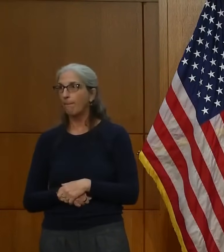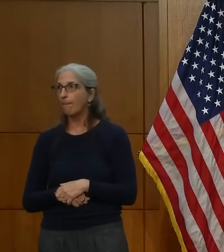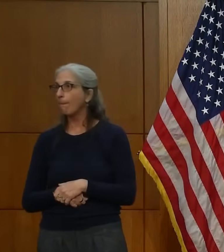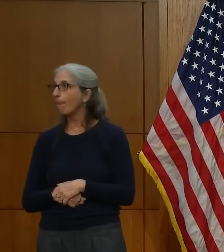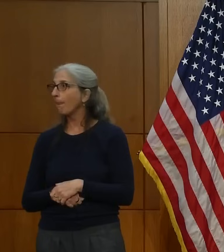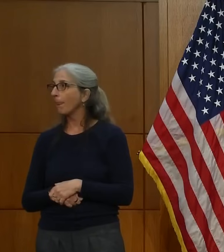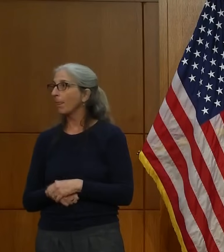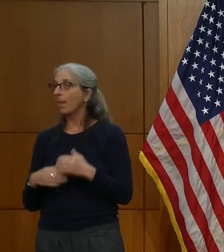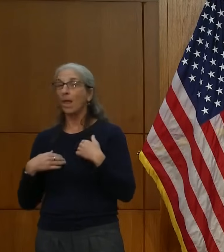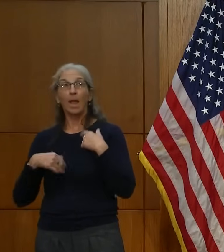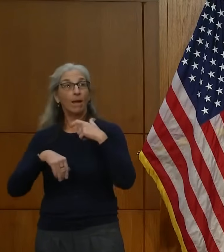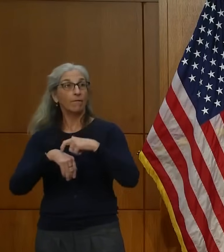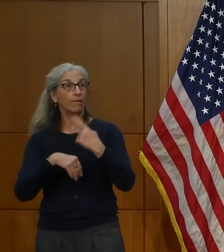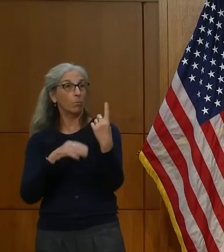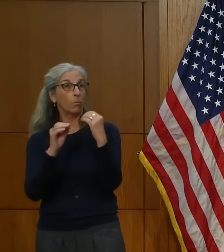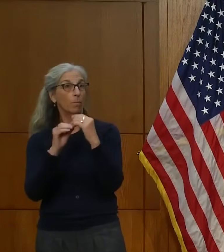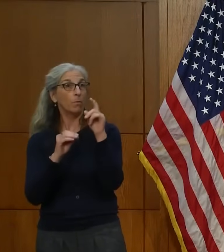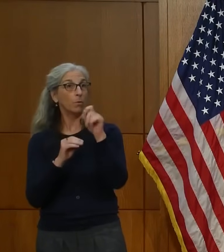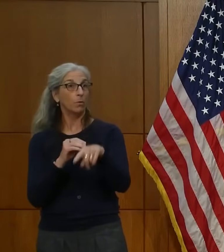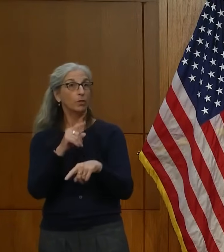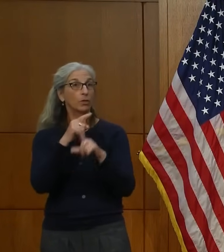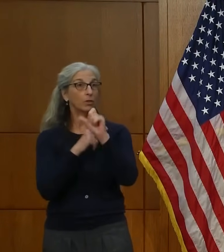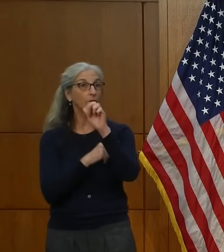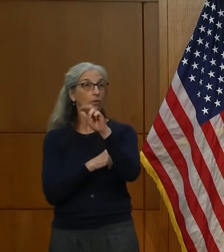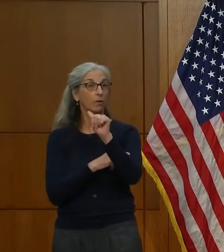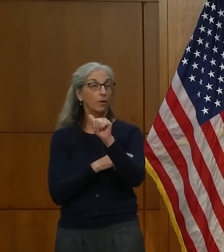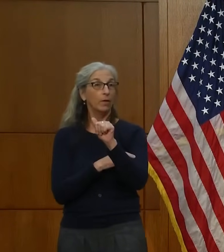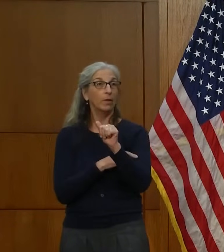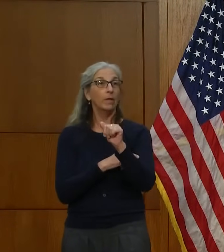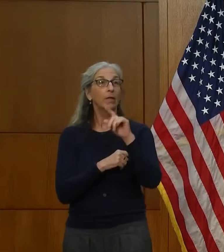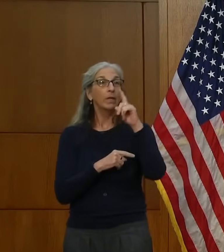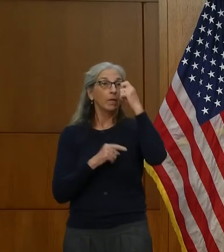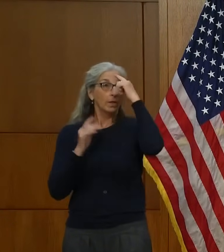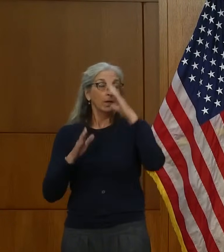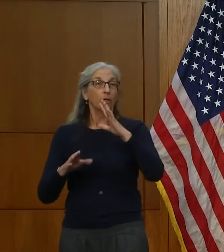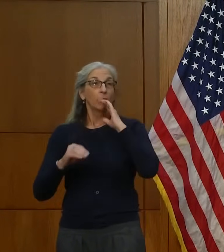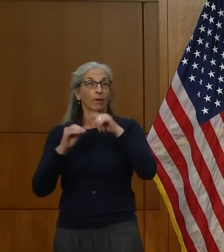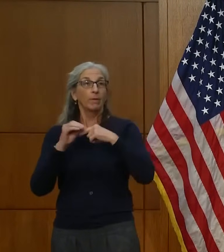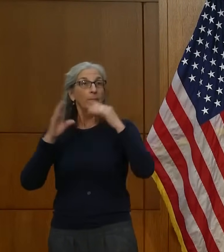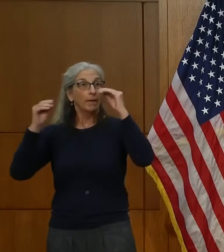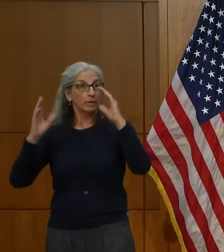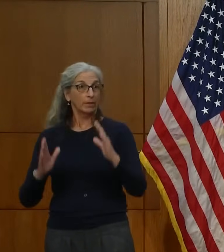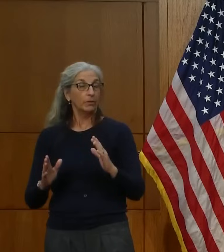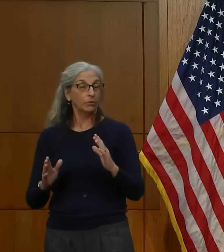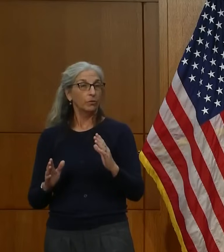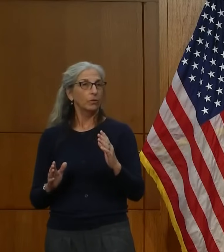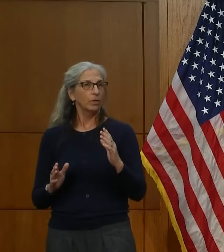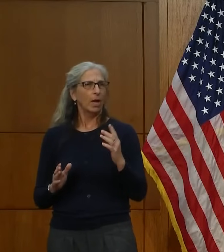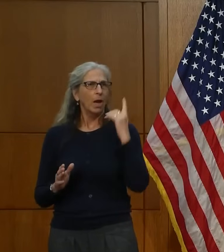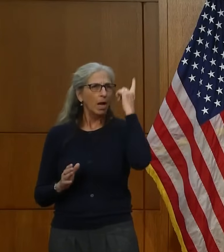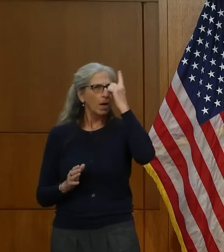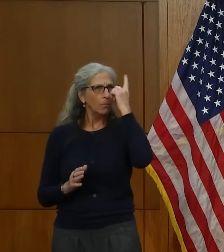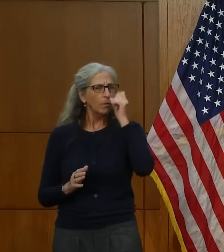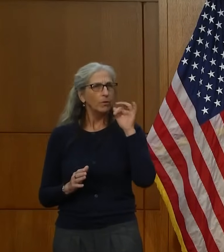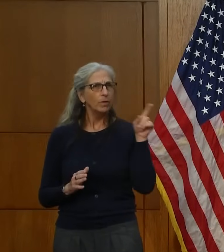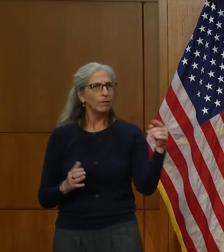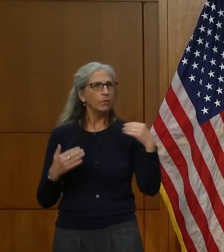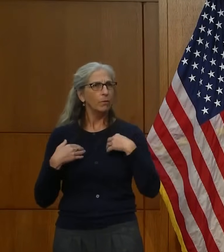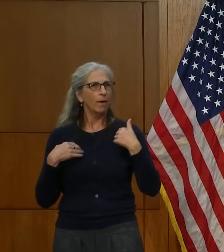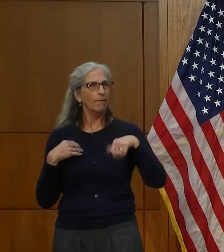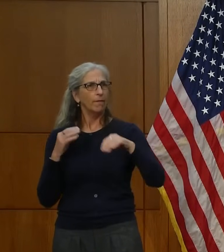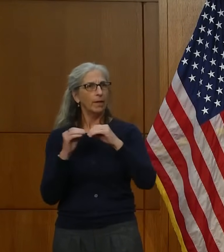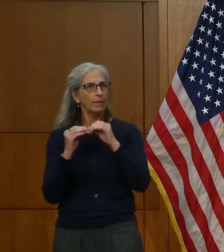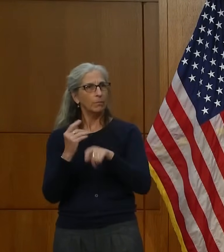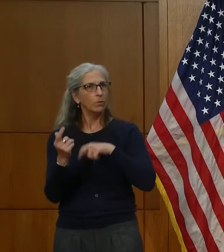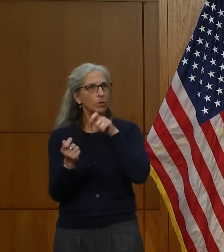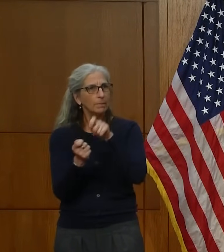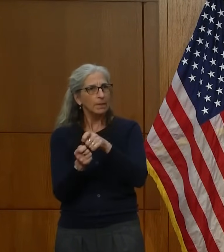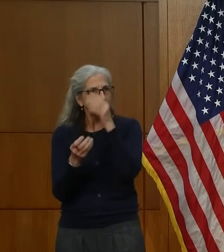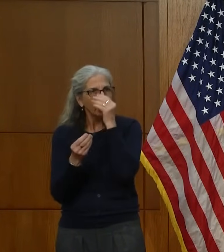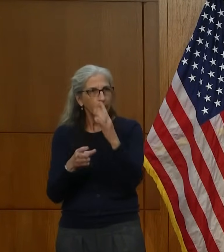HEALTH SYSTEM FURTHER UP. I 81